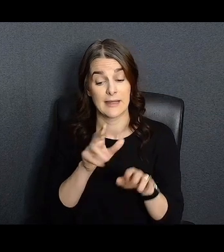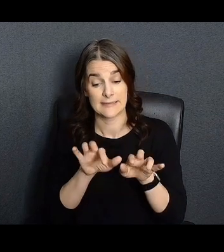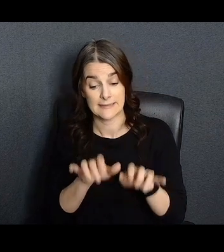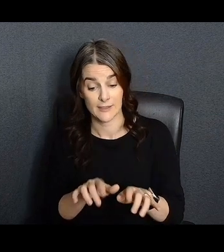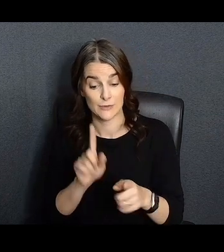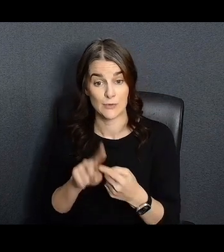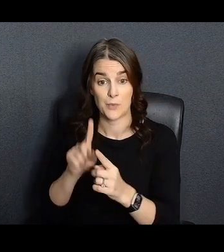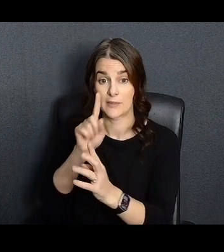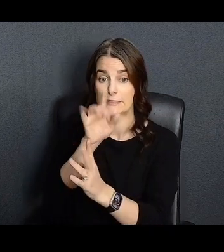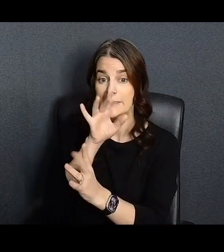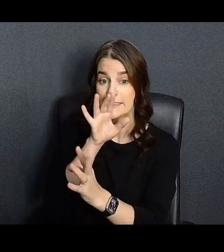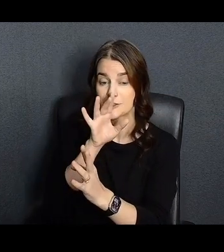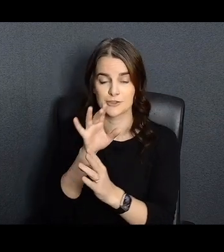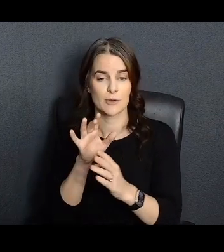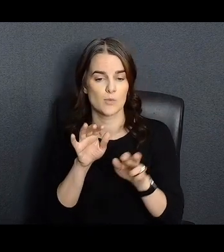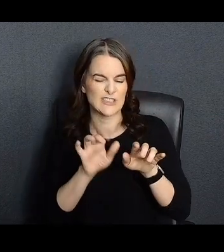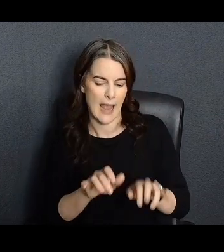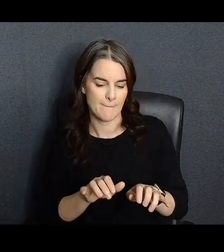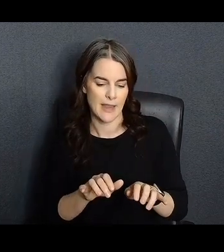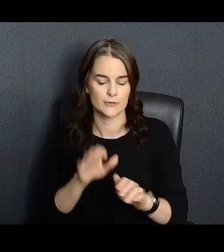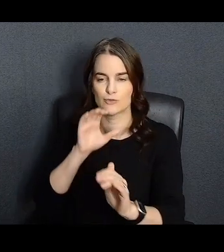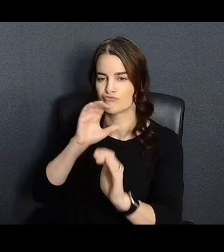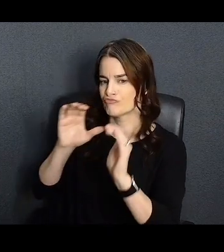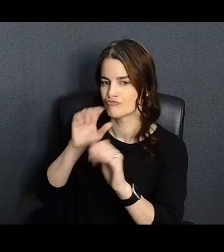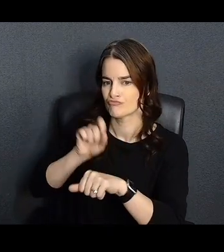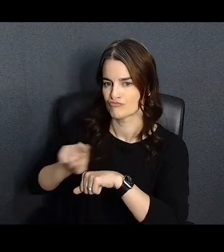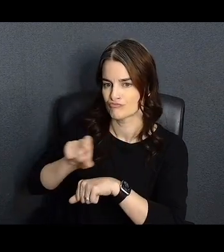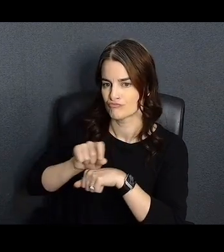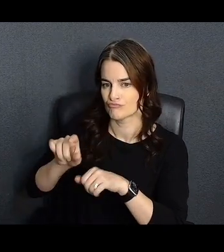or typing to send or communicate a message.